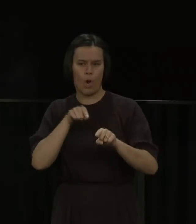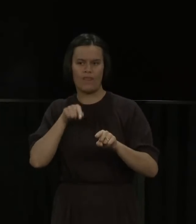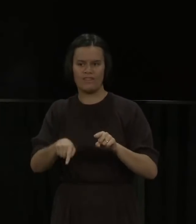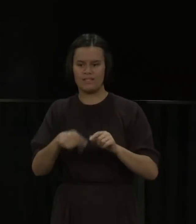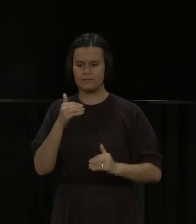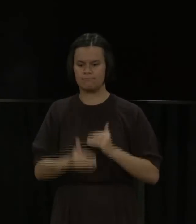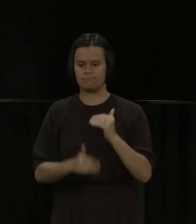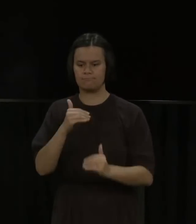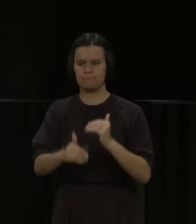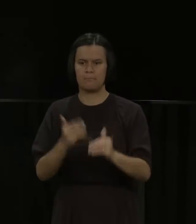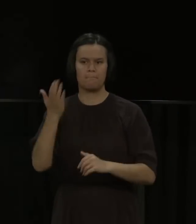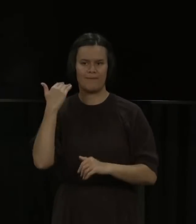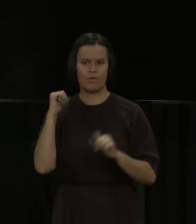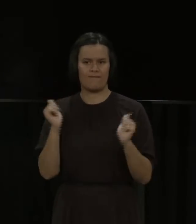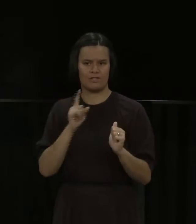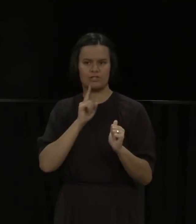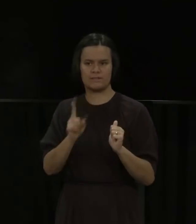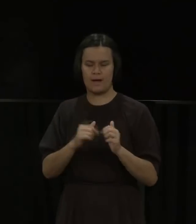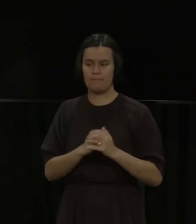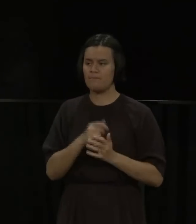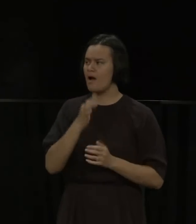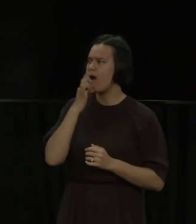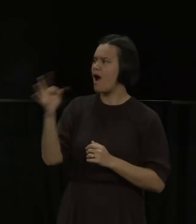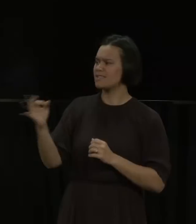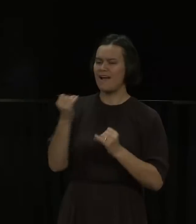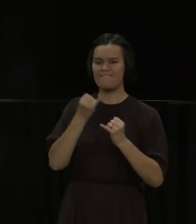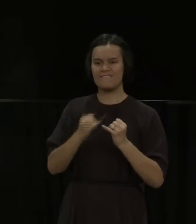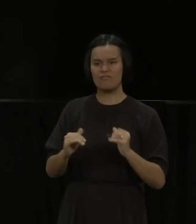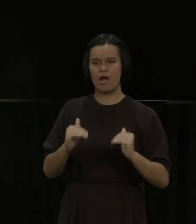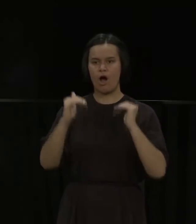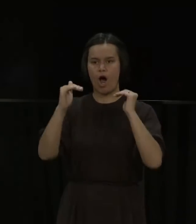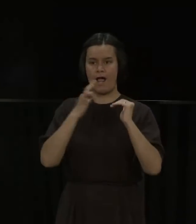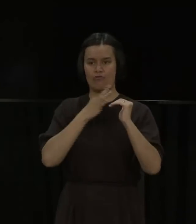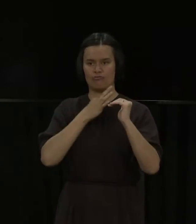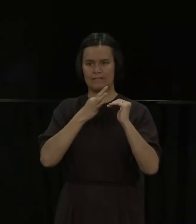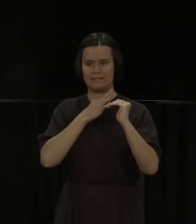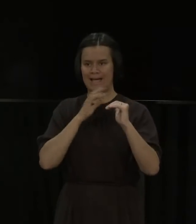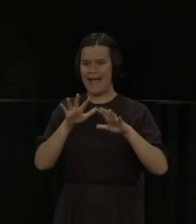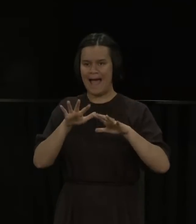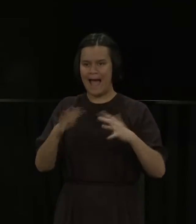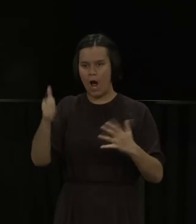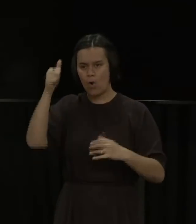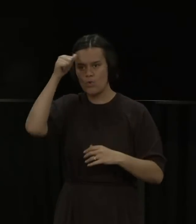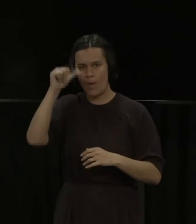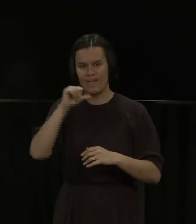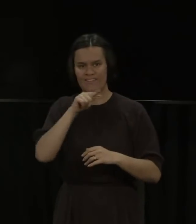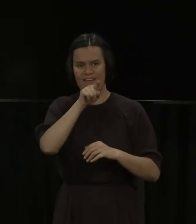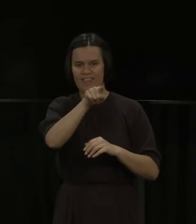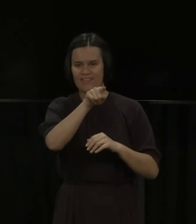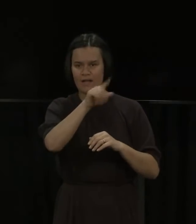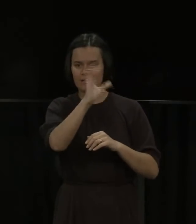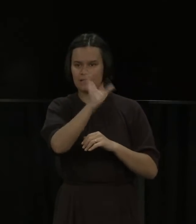there and the sequence that we said we will get to make them. $$TRANSMIT>> The criteria that